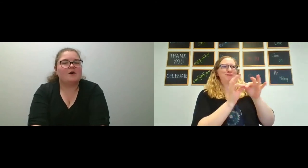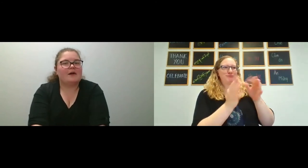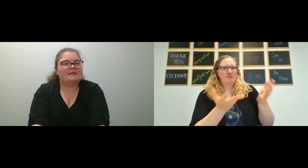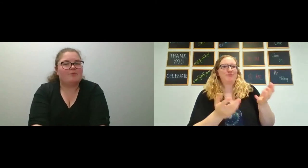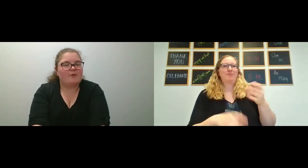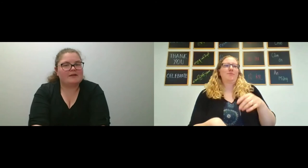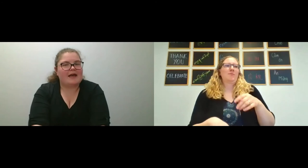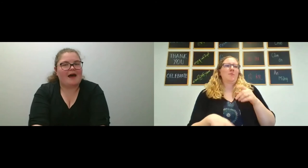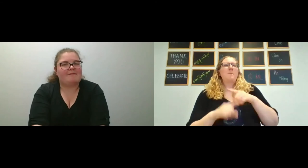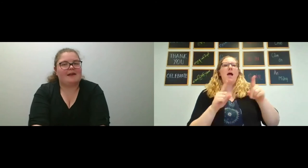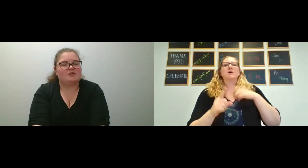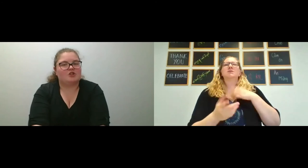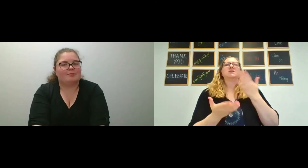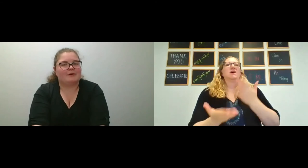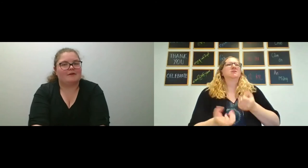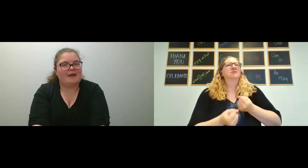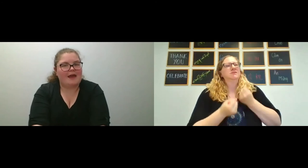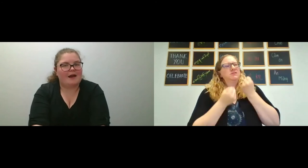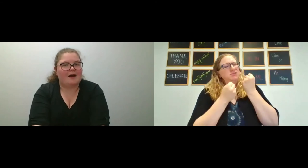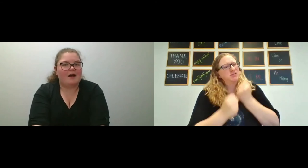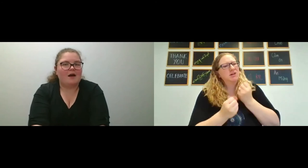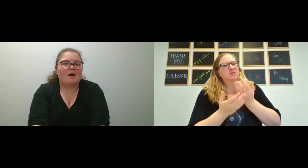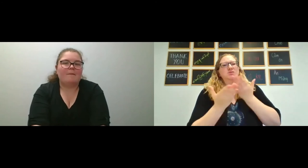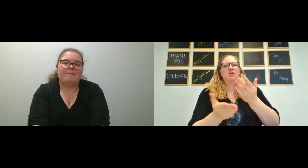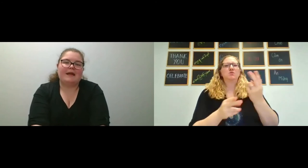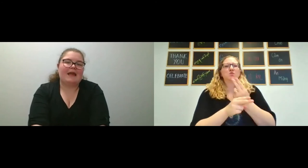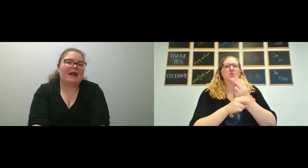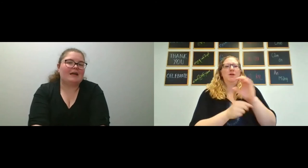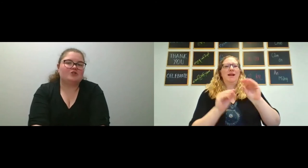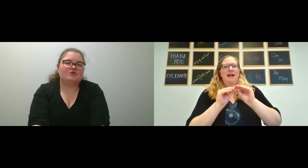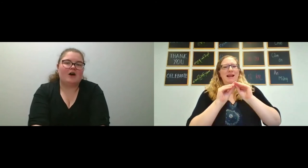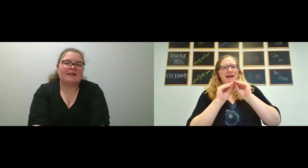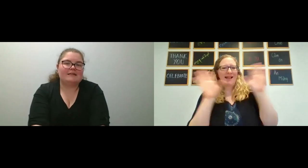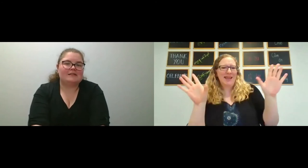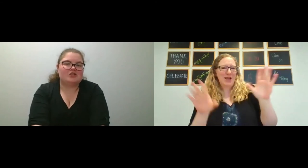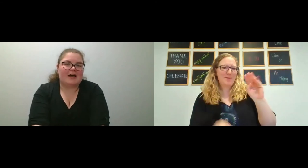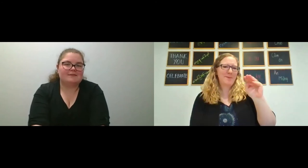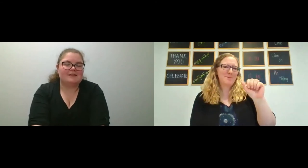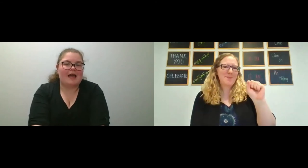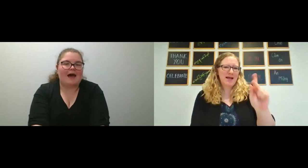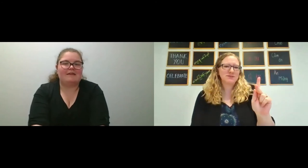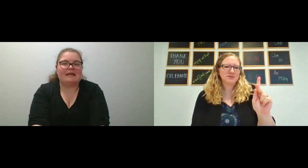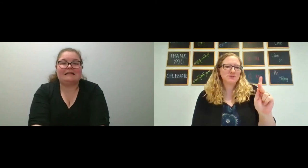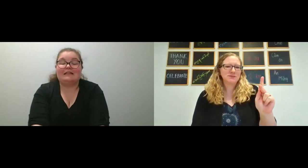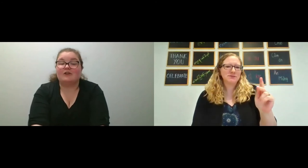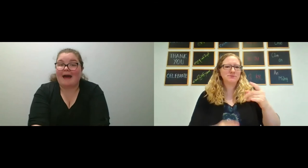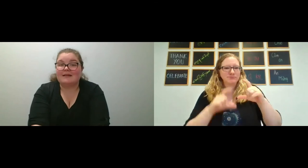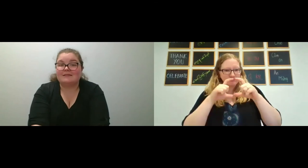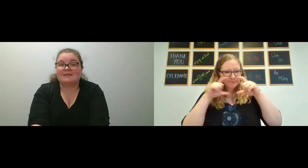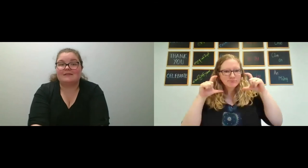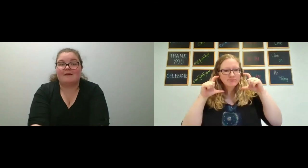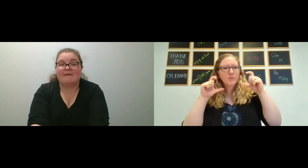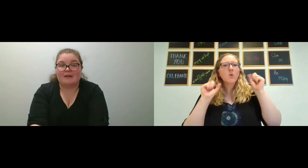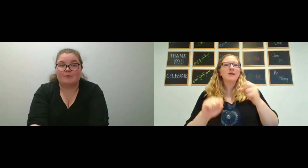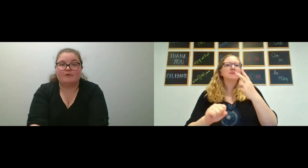So it's important to have that interpreter there, but again, I strongly suggest having clear masks available